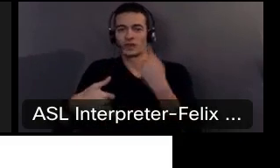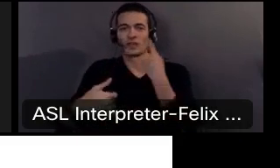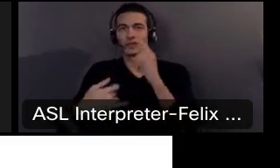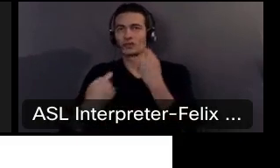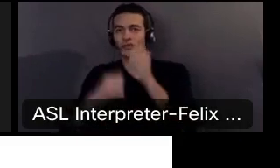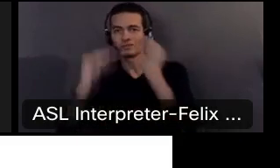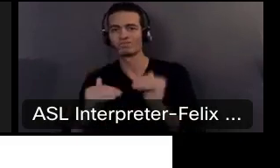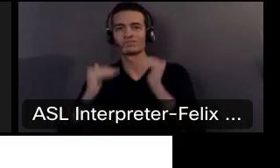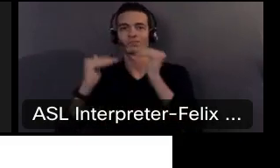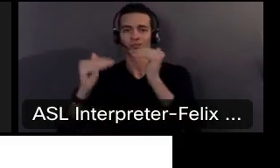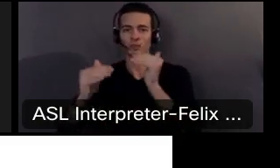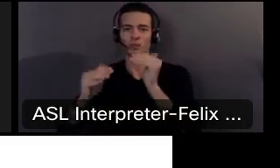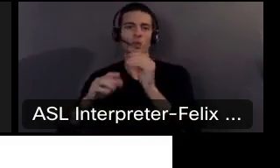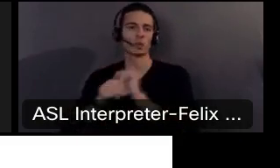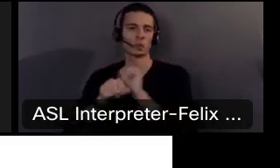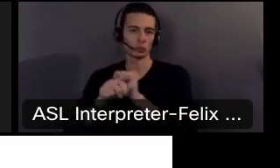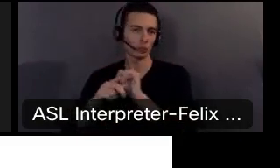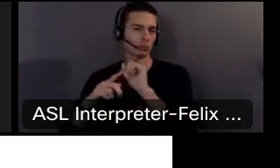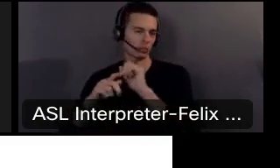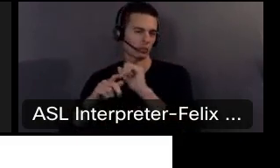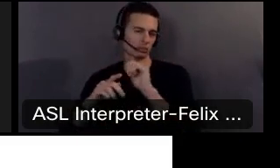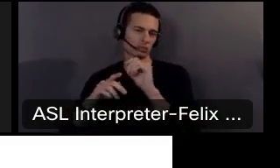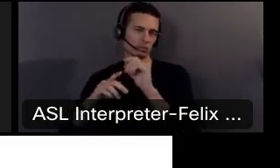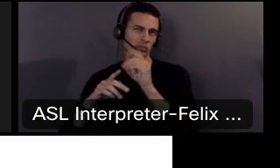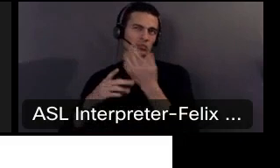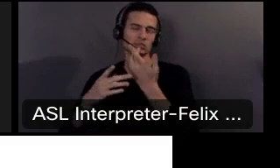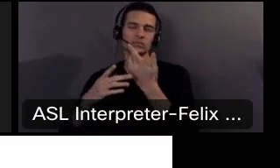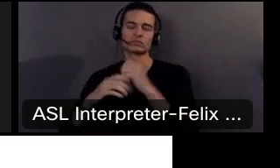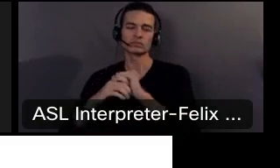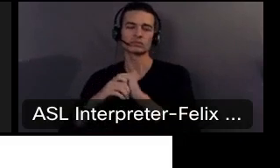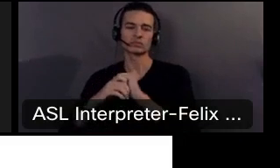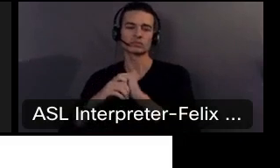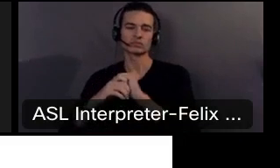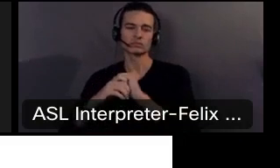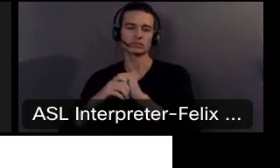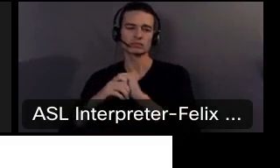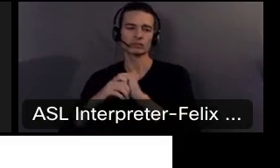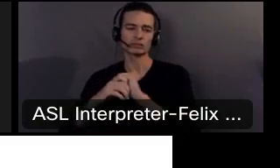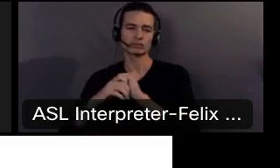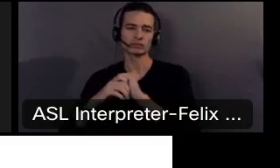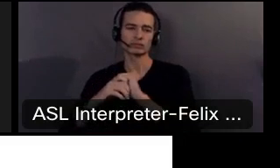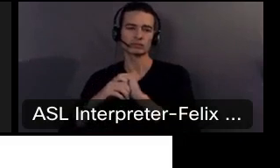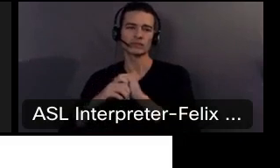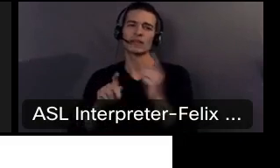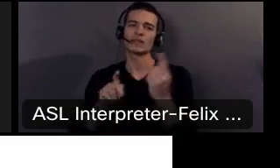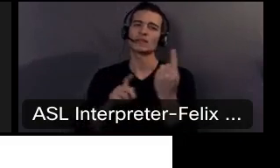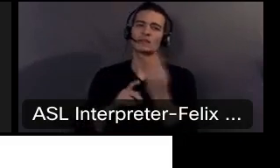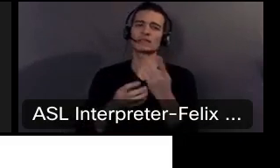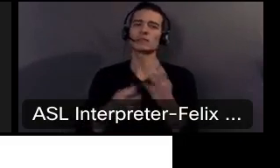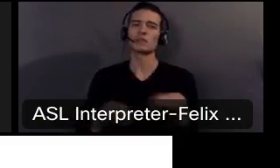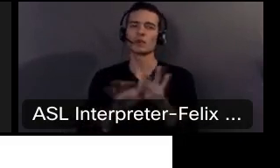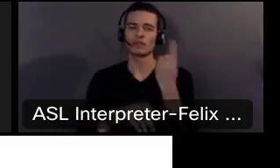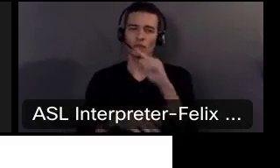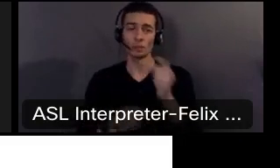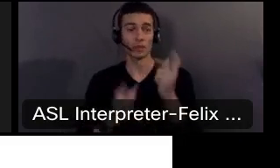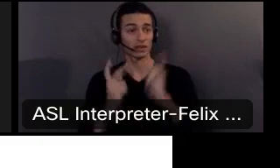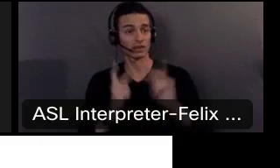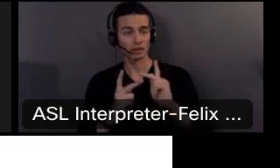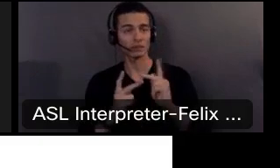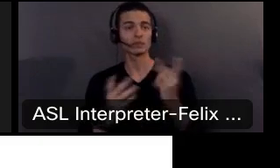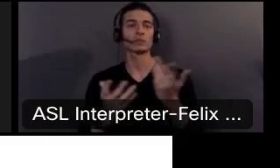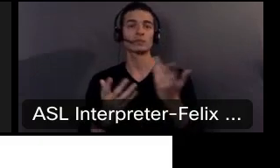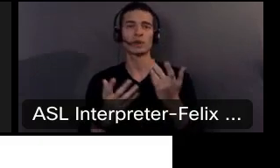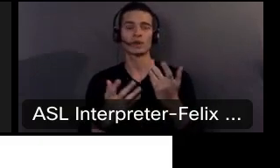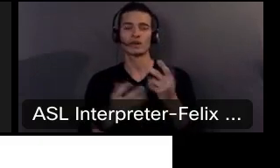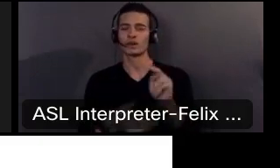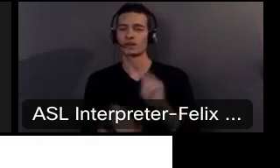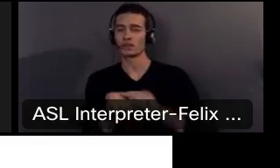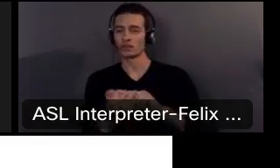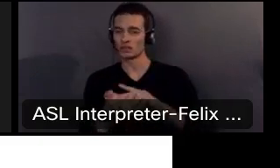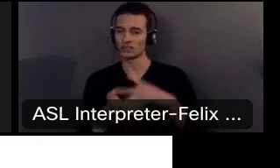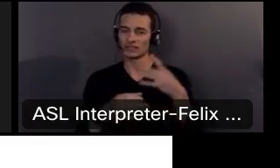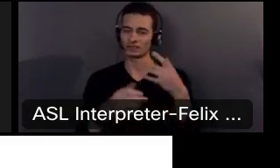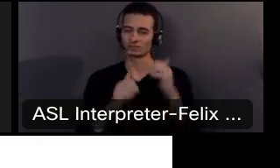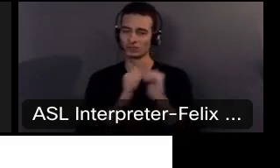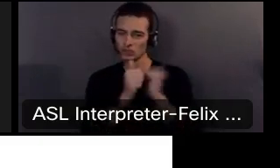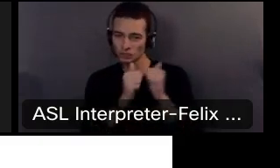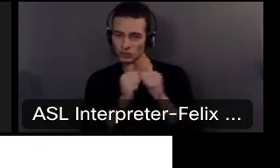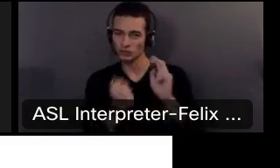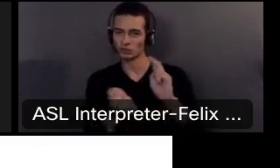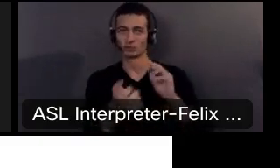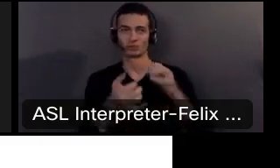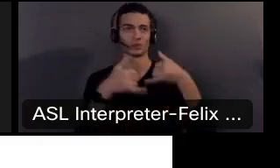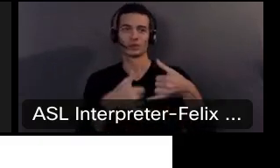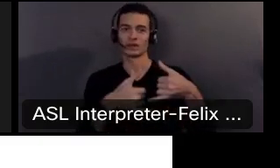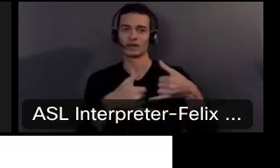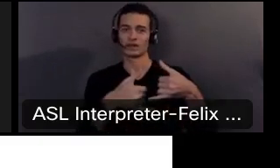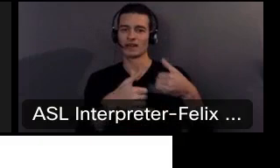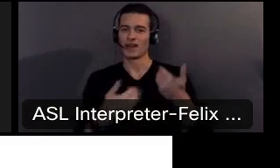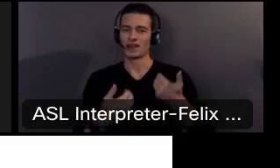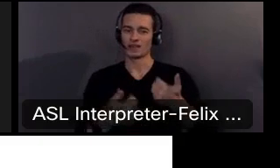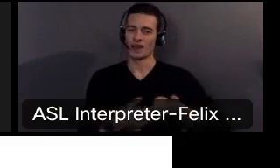And then something that I know is really important to us as board members. And, and, you know, to many of you, which is the 3rd annual Josephine bolus, nursing championship award that's our highest nursing honor bestowed in the name of the late.